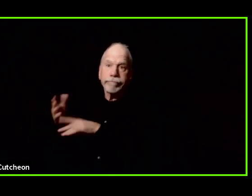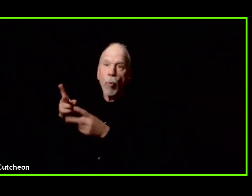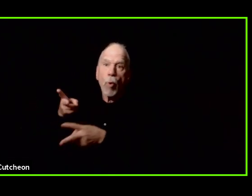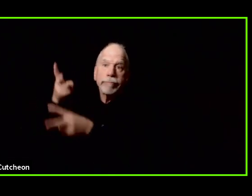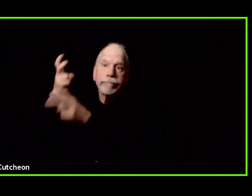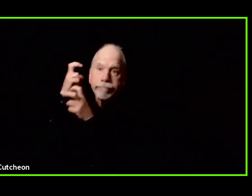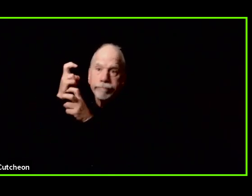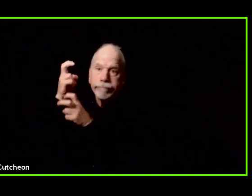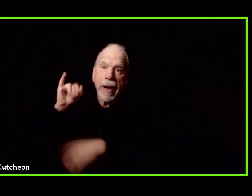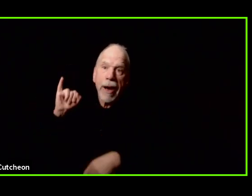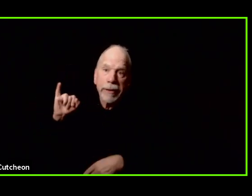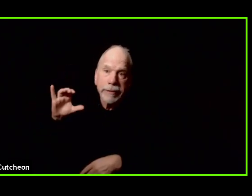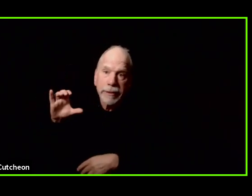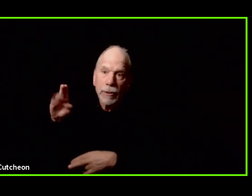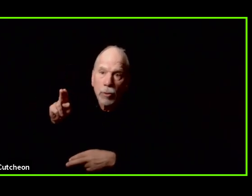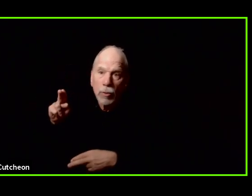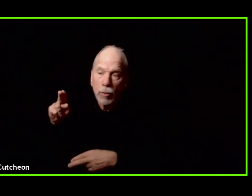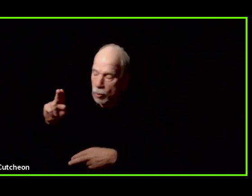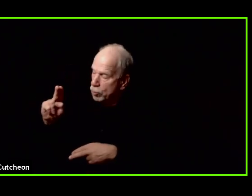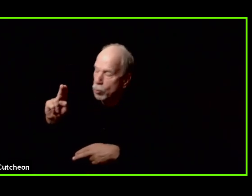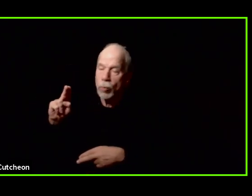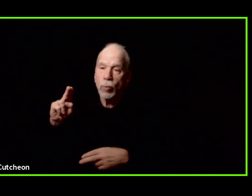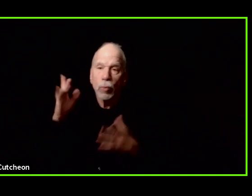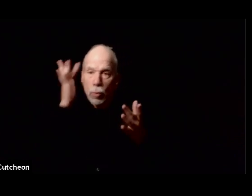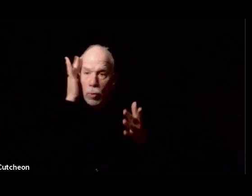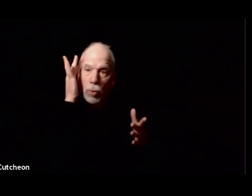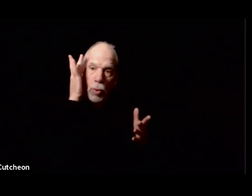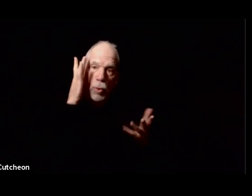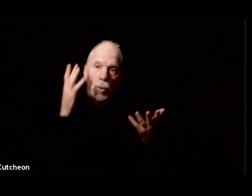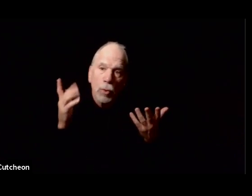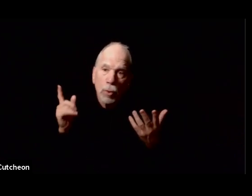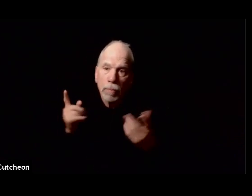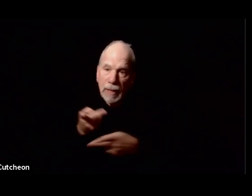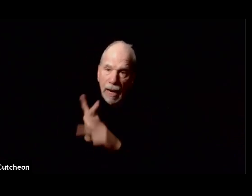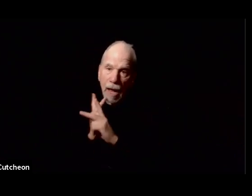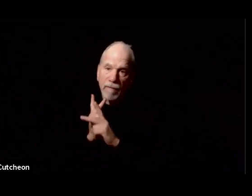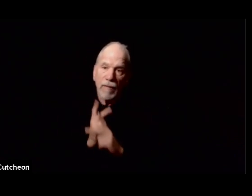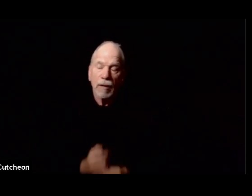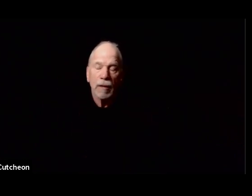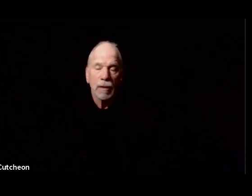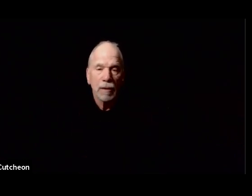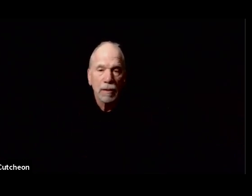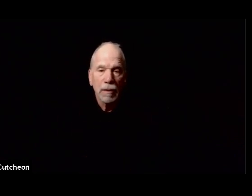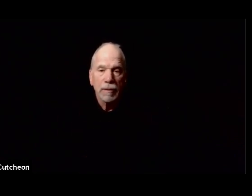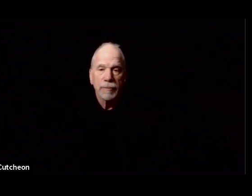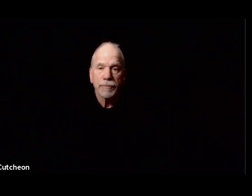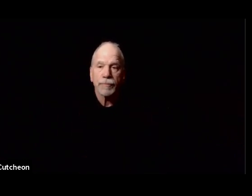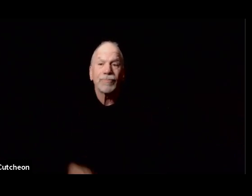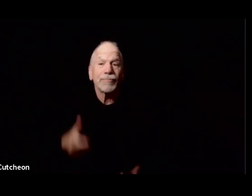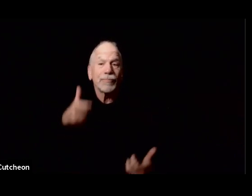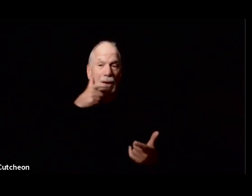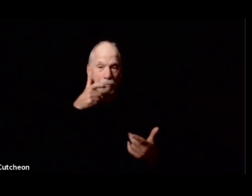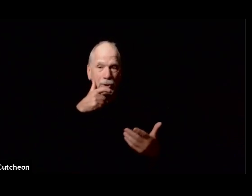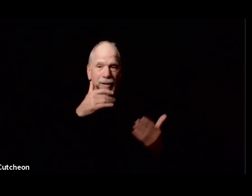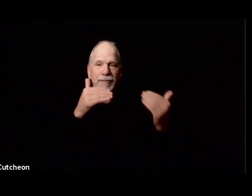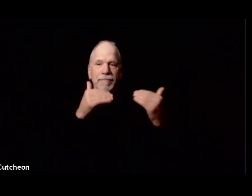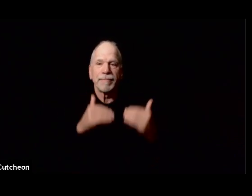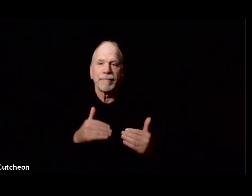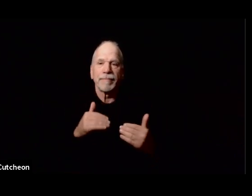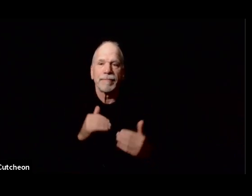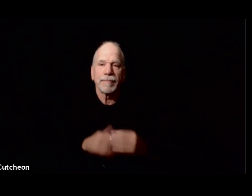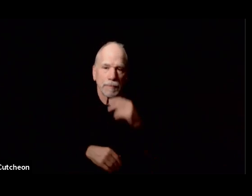Operator: Thank you. Your next question comes from the line of Mr. Joe Carlson from the